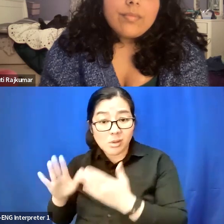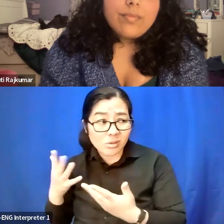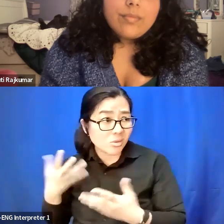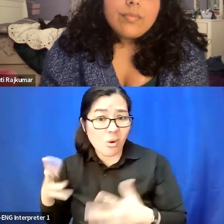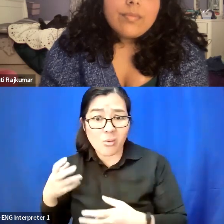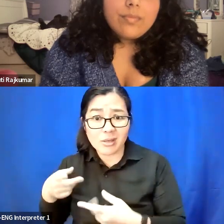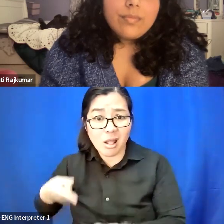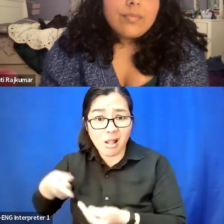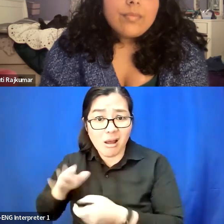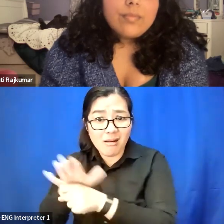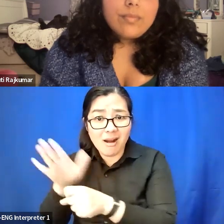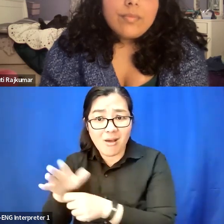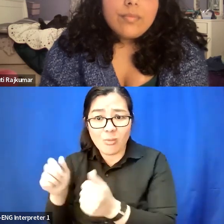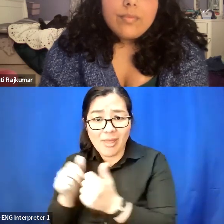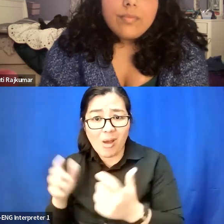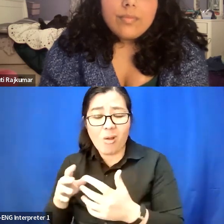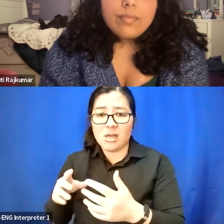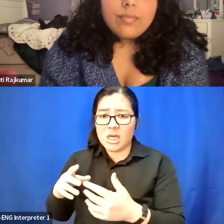without having to worry about getting into a building every day.